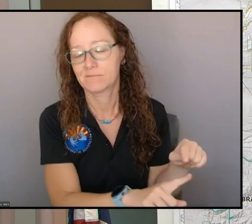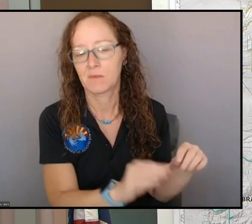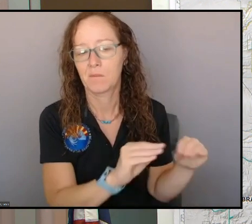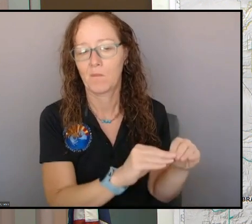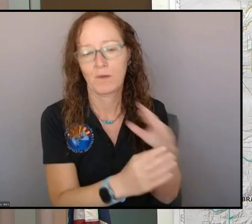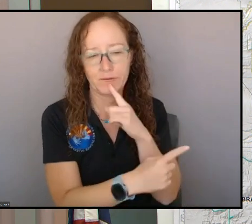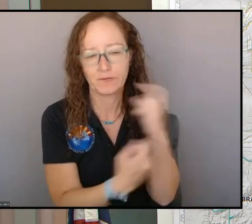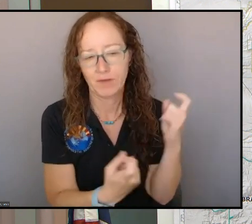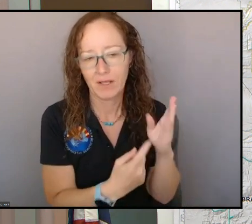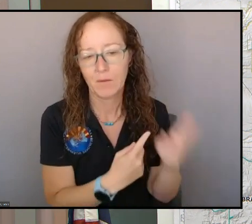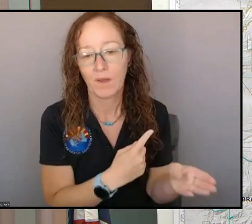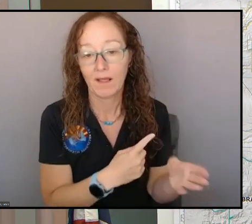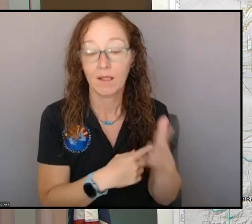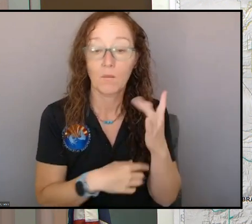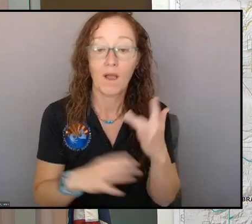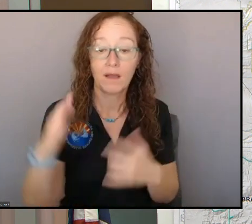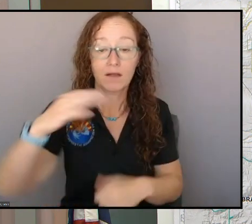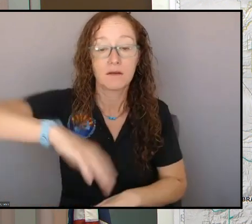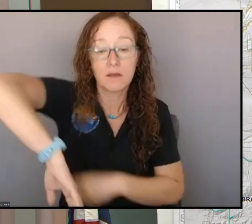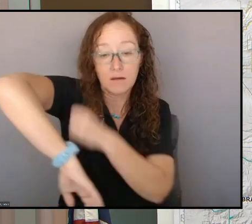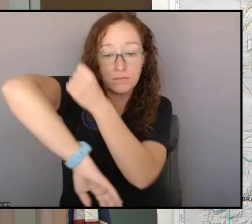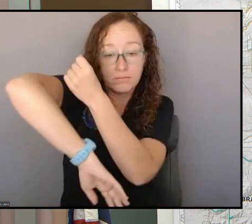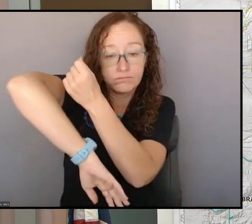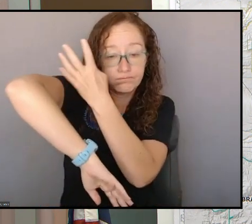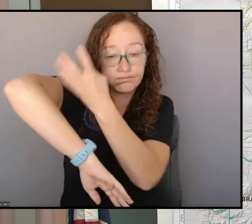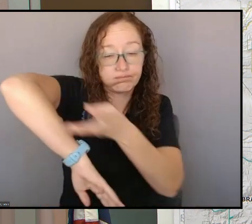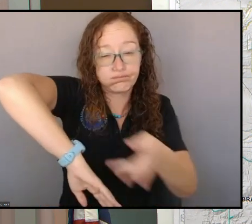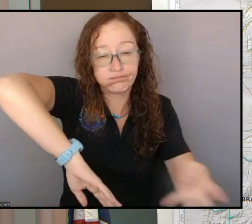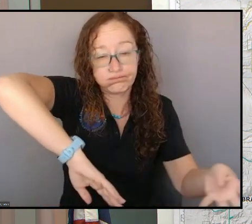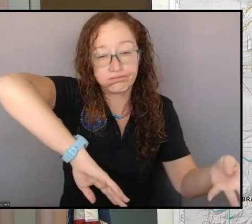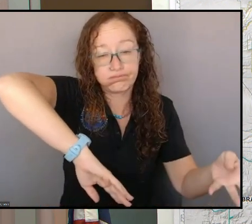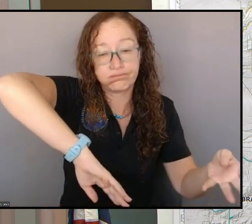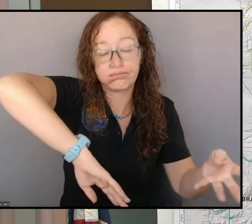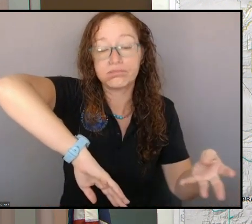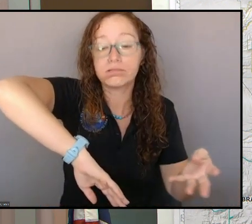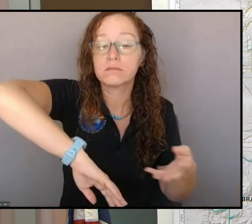bit of an explainer on why that is. It's very typical to see